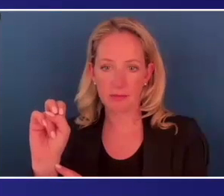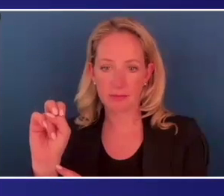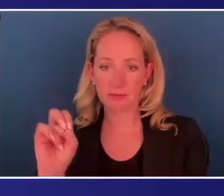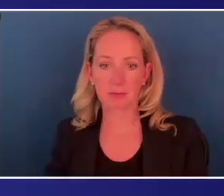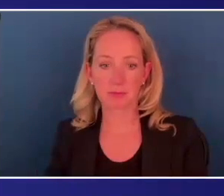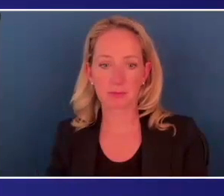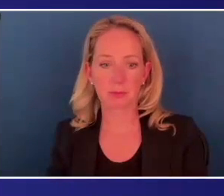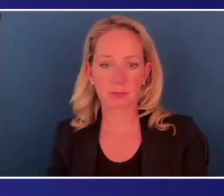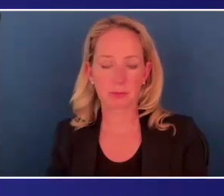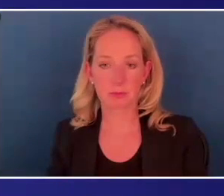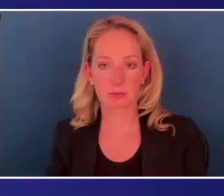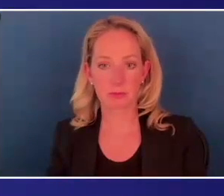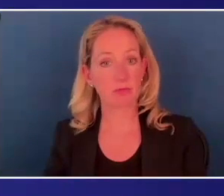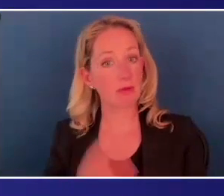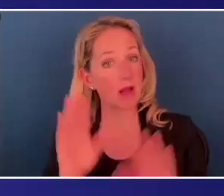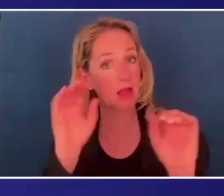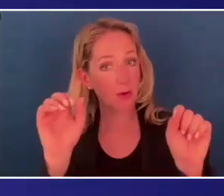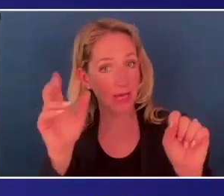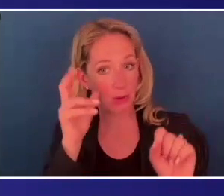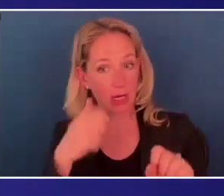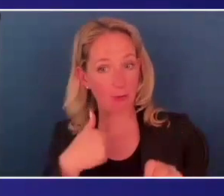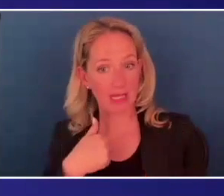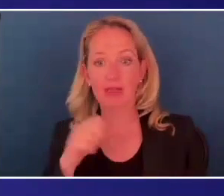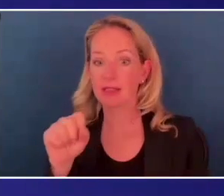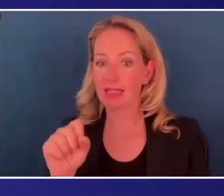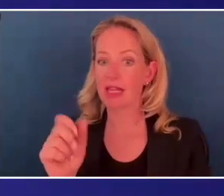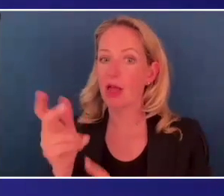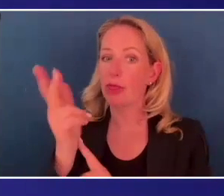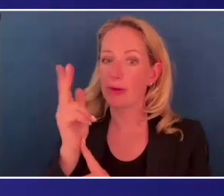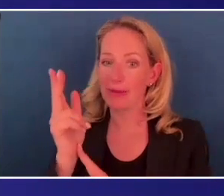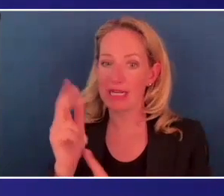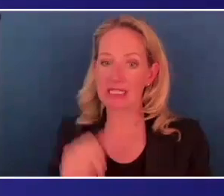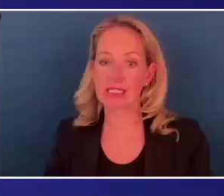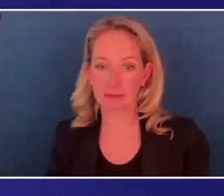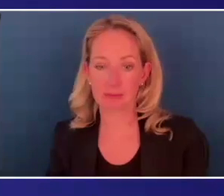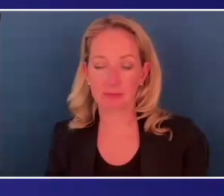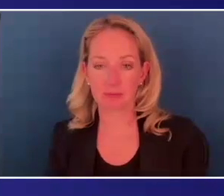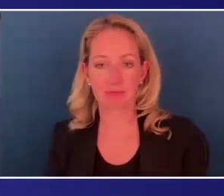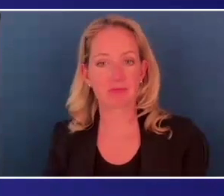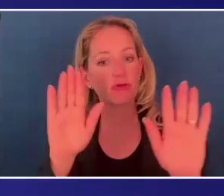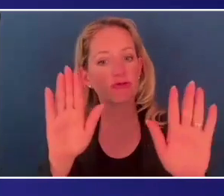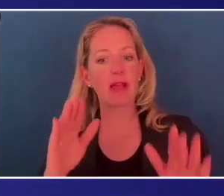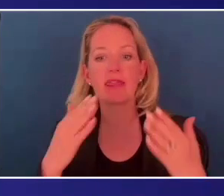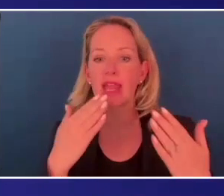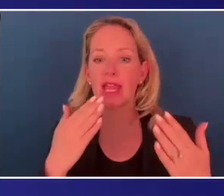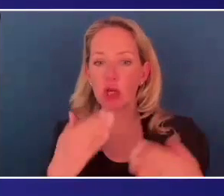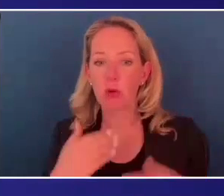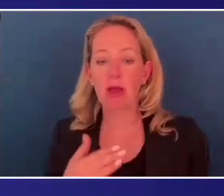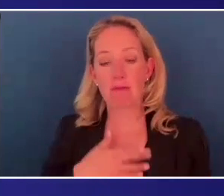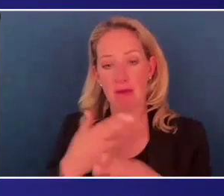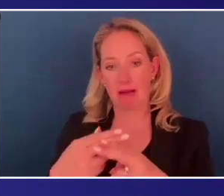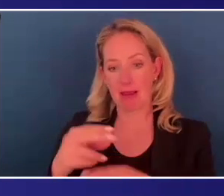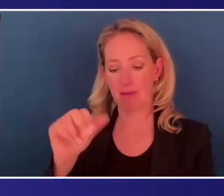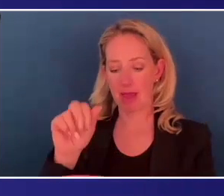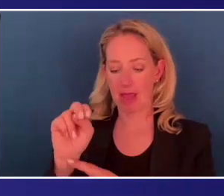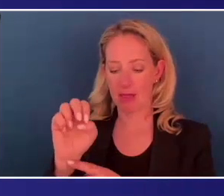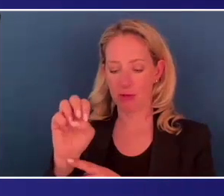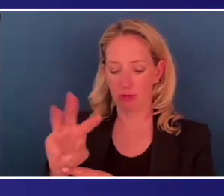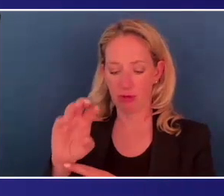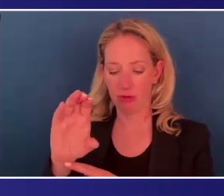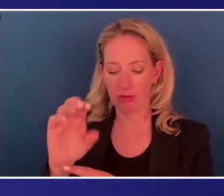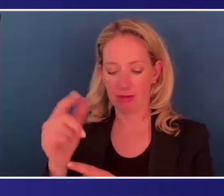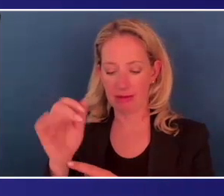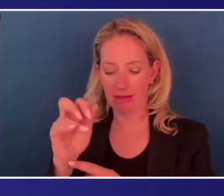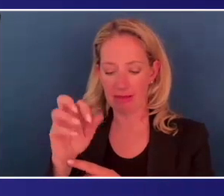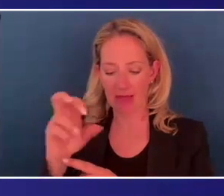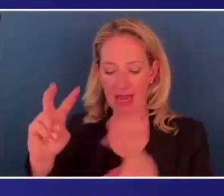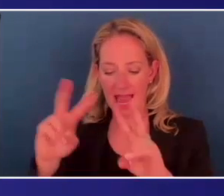Hello, can you hear me? Yes, you have 3ÿmin. Great, thank you. So I'm Andrew, and I'm an analyst with the Kato Institute.